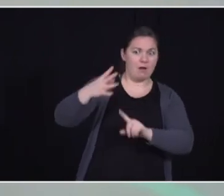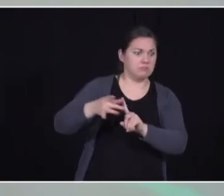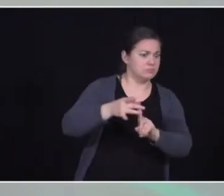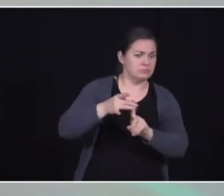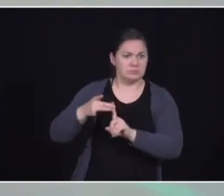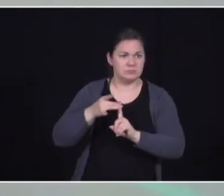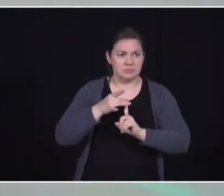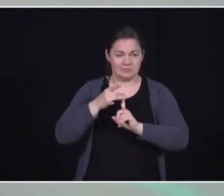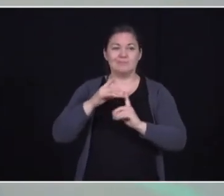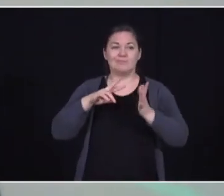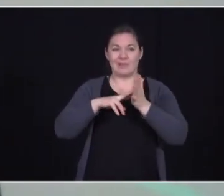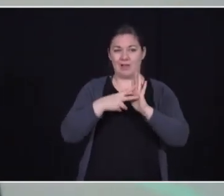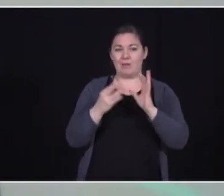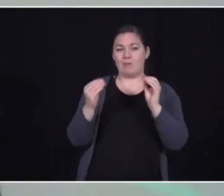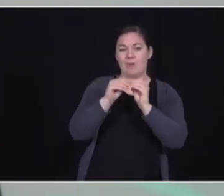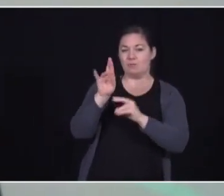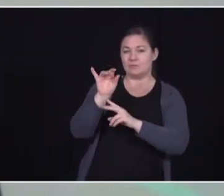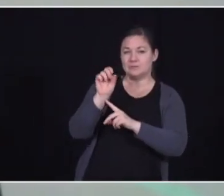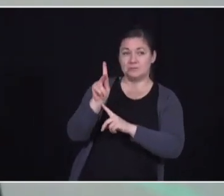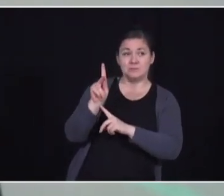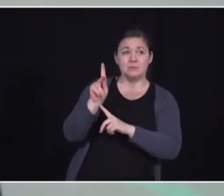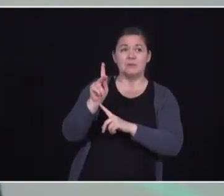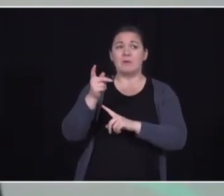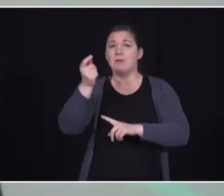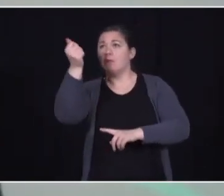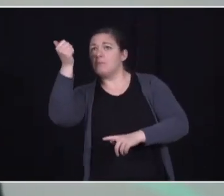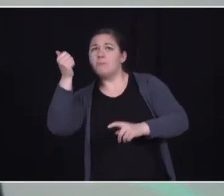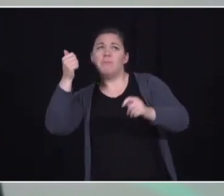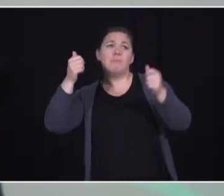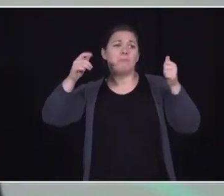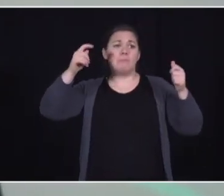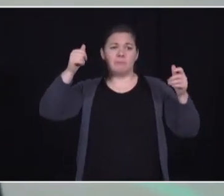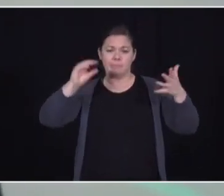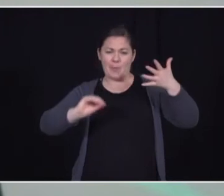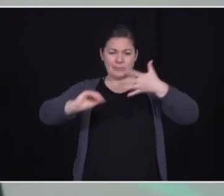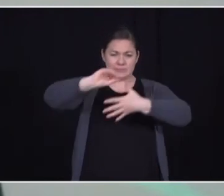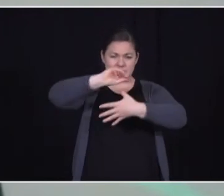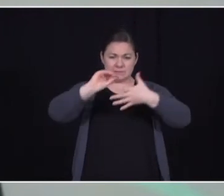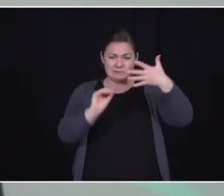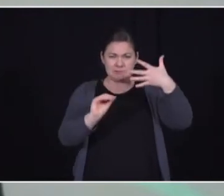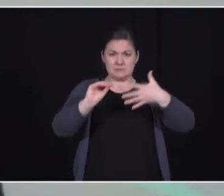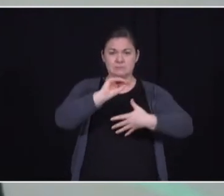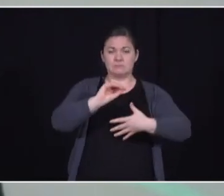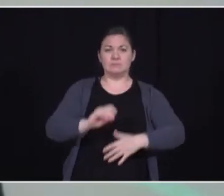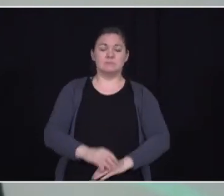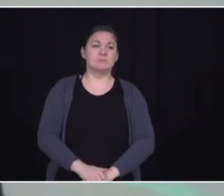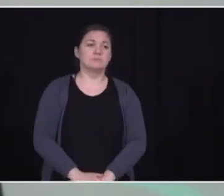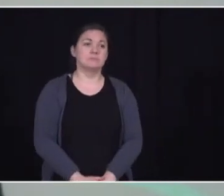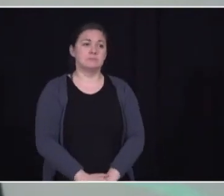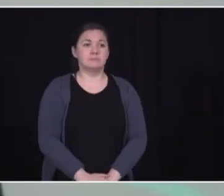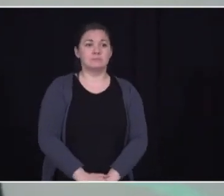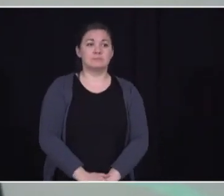of exposure, of high risk of exposure. We need to think about criticality in the patient populations they serve and as Dr.